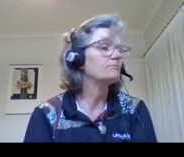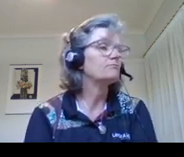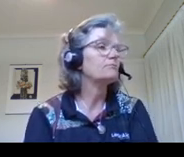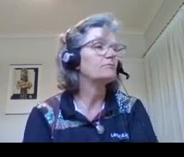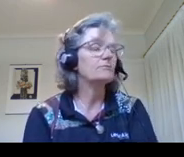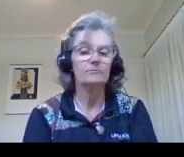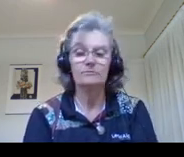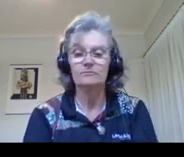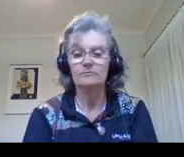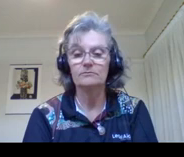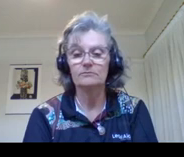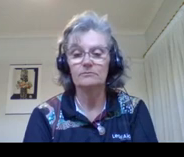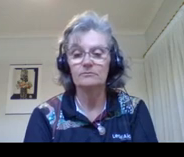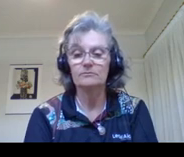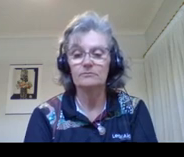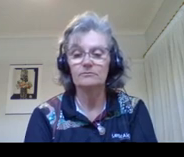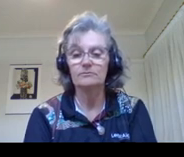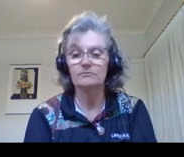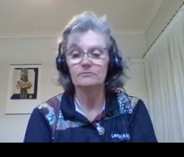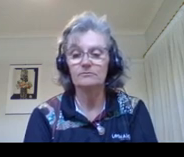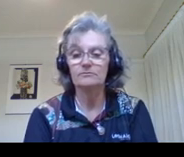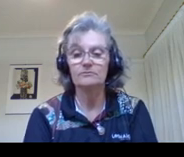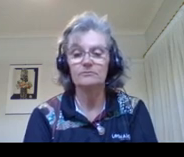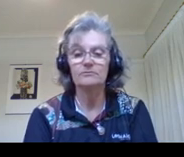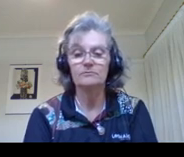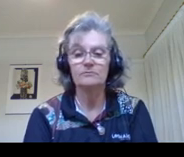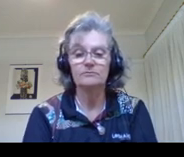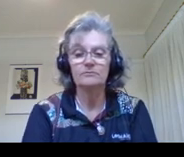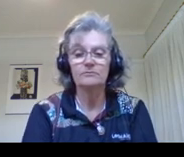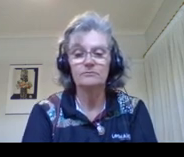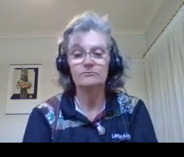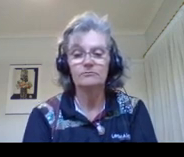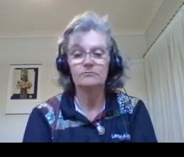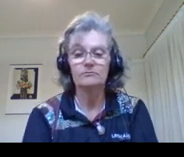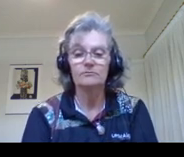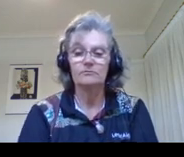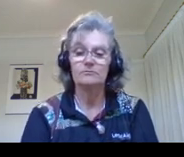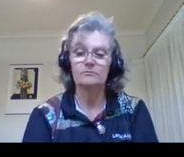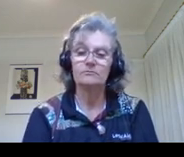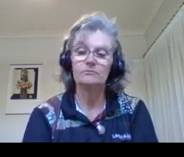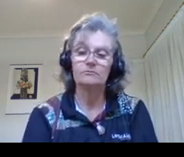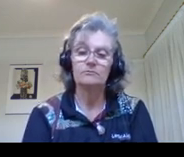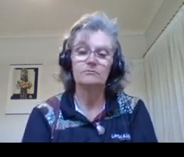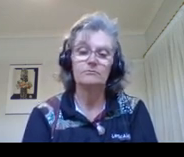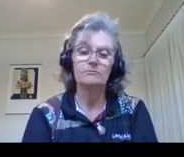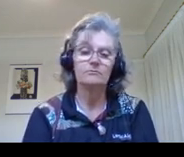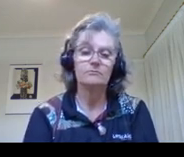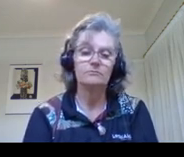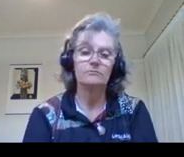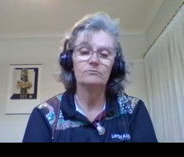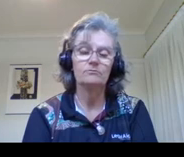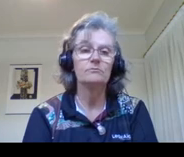have been facing the last couple of years and unfortunately with every unfortunate or misfortune